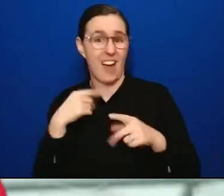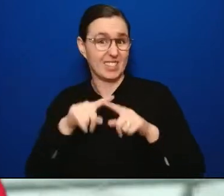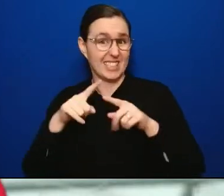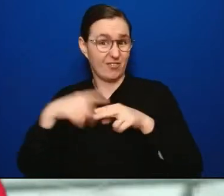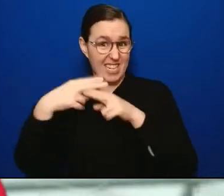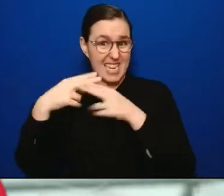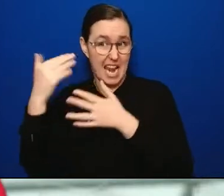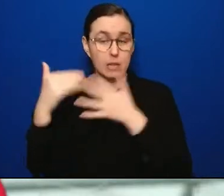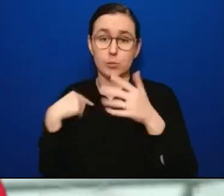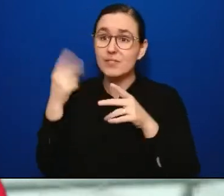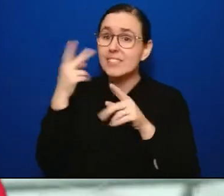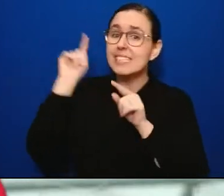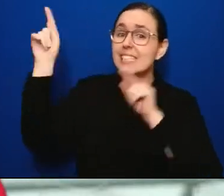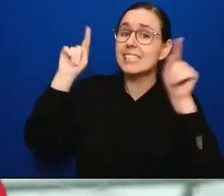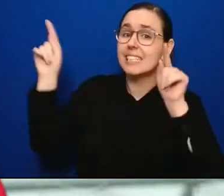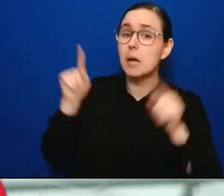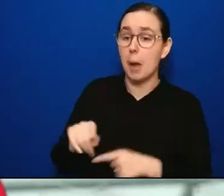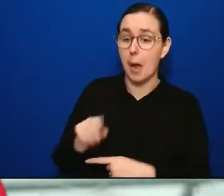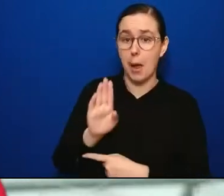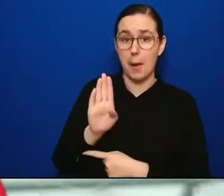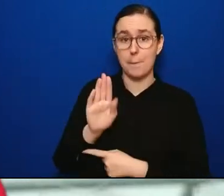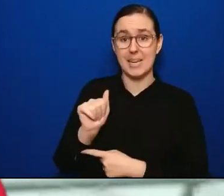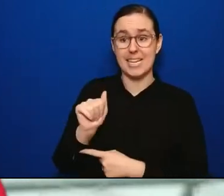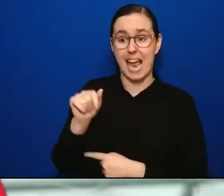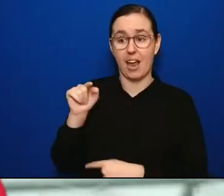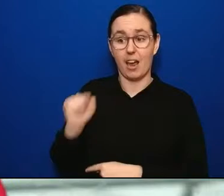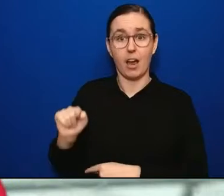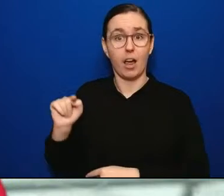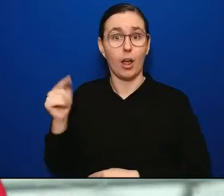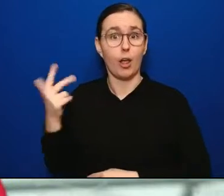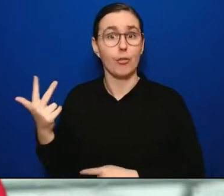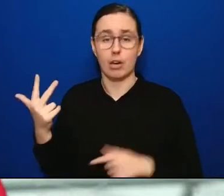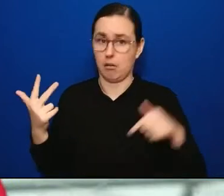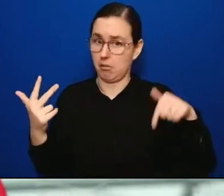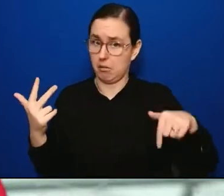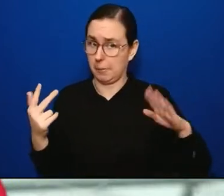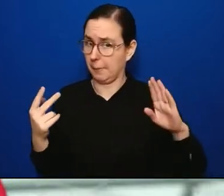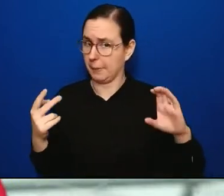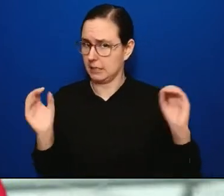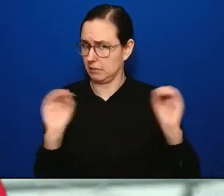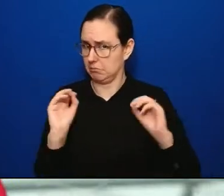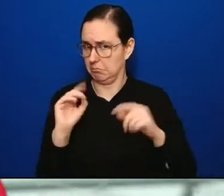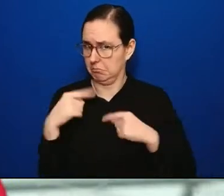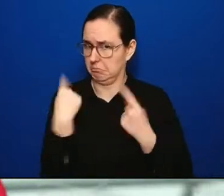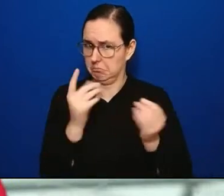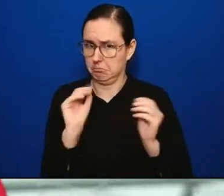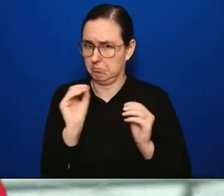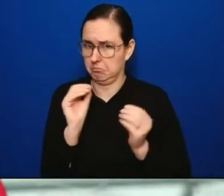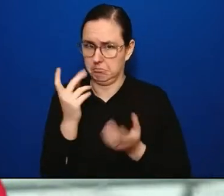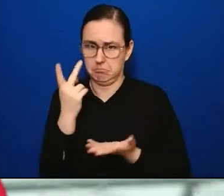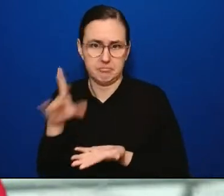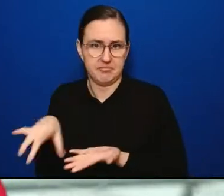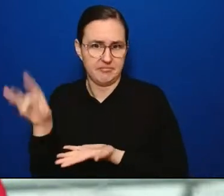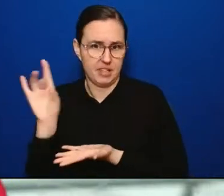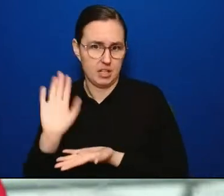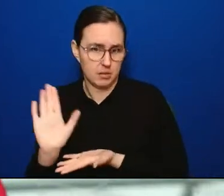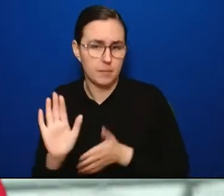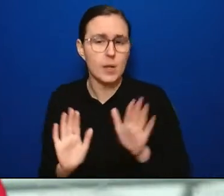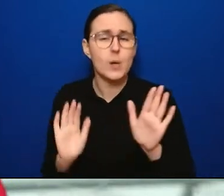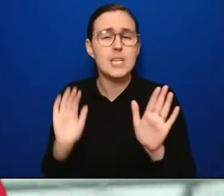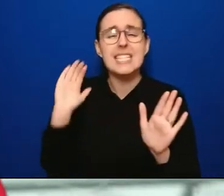well. We haven't seen any of the